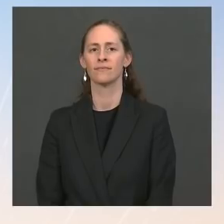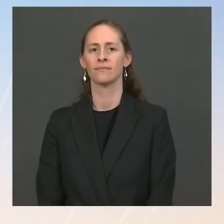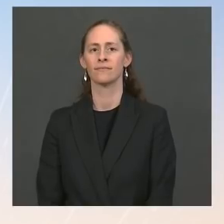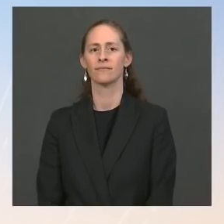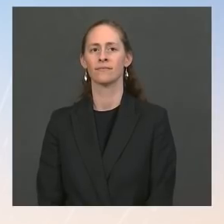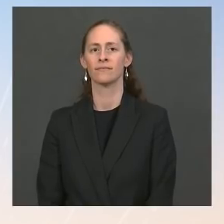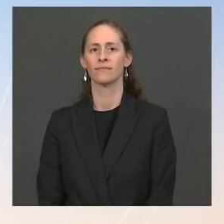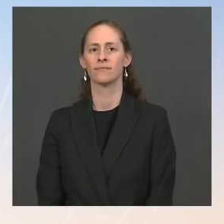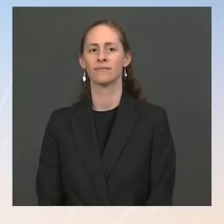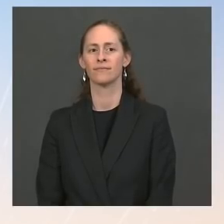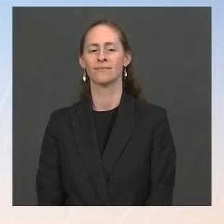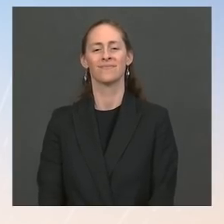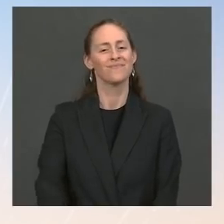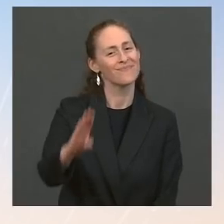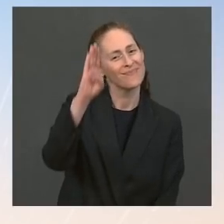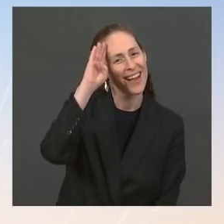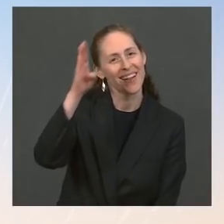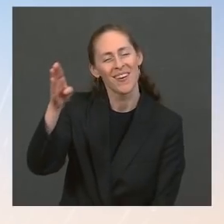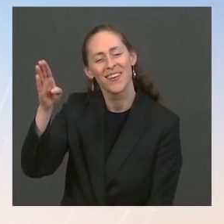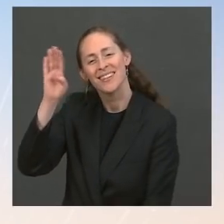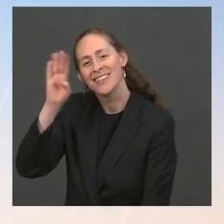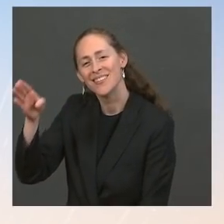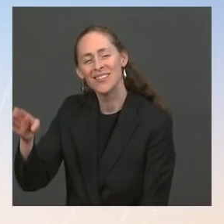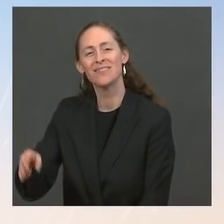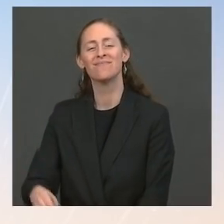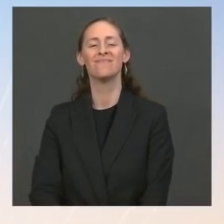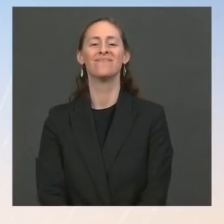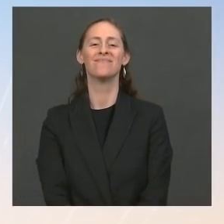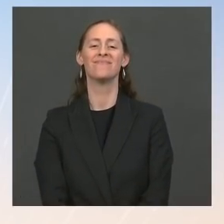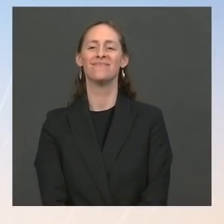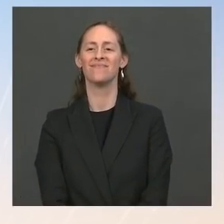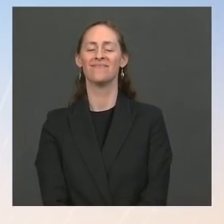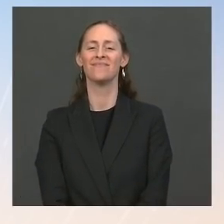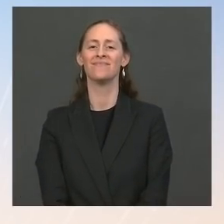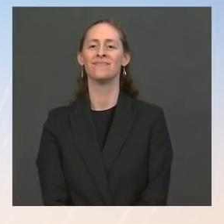Ms. Psaki: Hi, everyone. Okay.